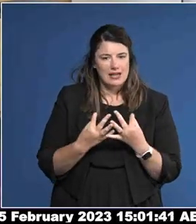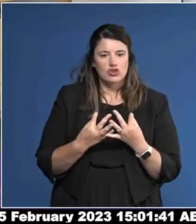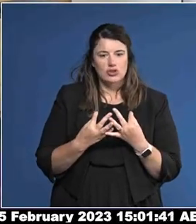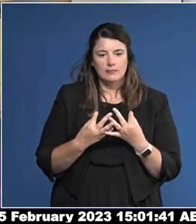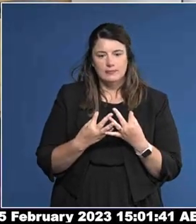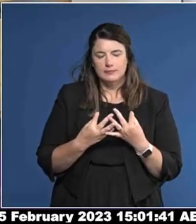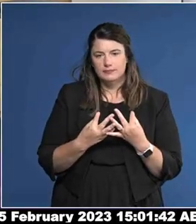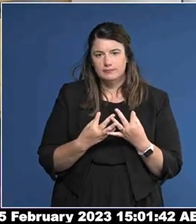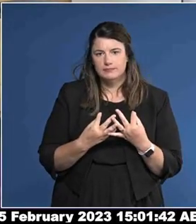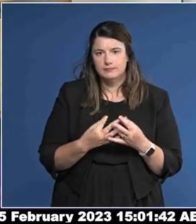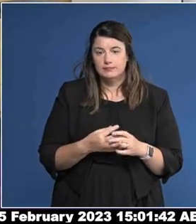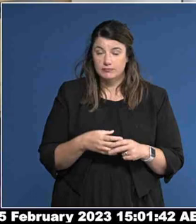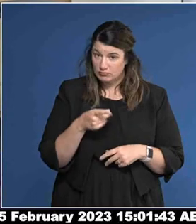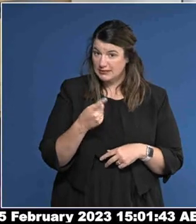So you've seen that aspect of it.